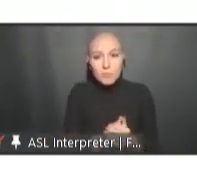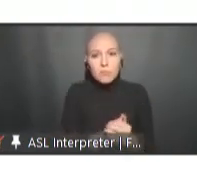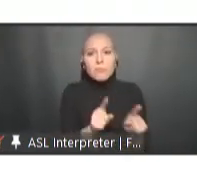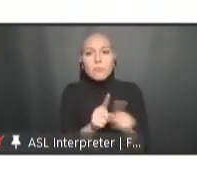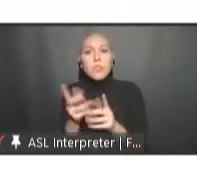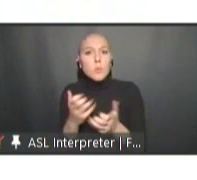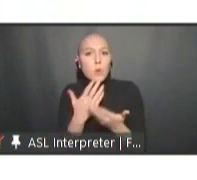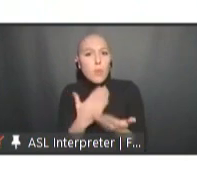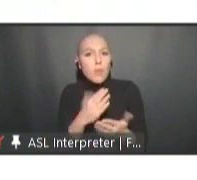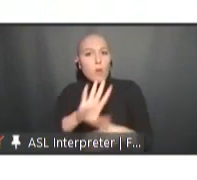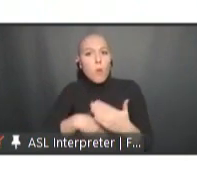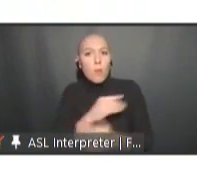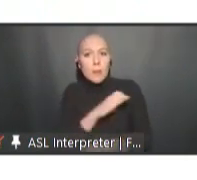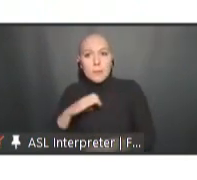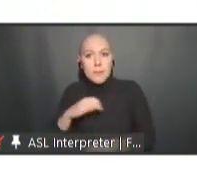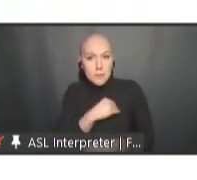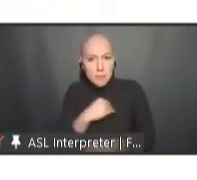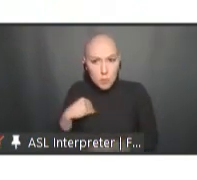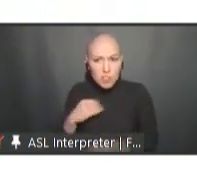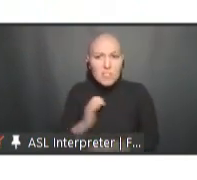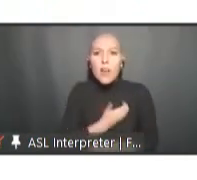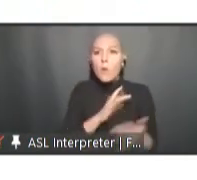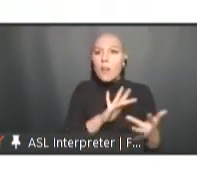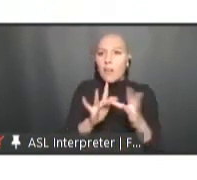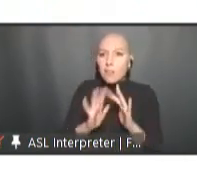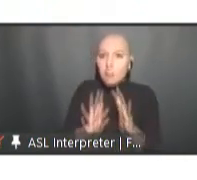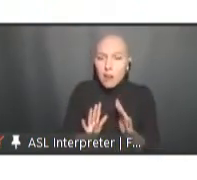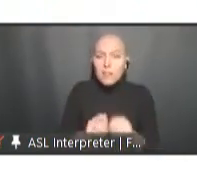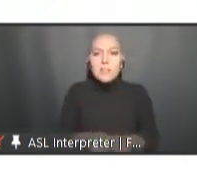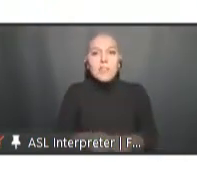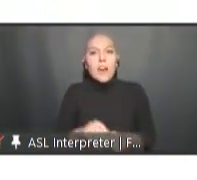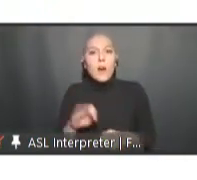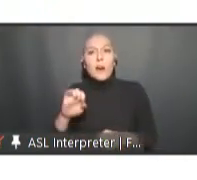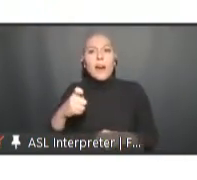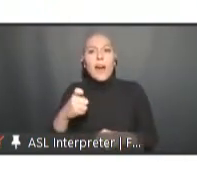our liaisons, and ex officio. I hope you all have a good evening,